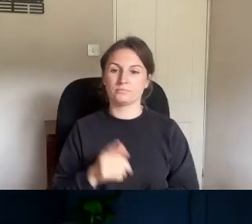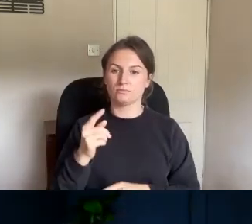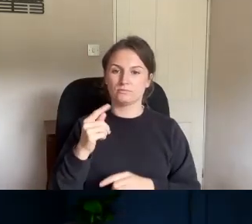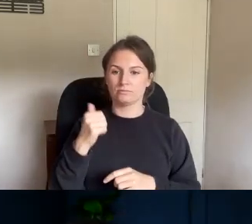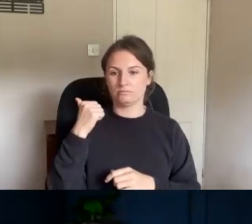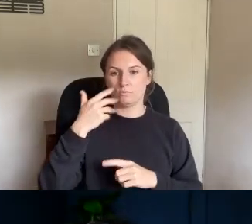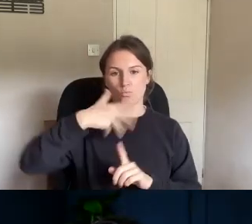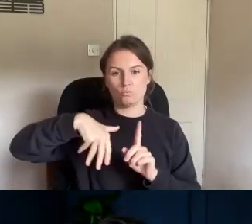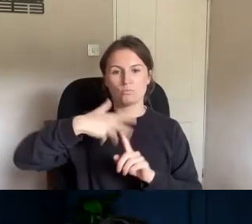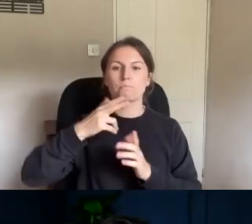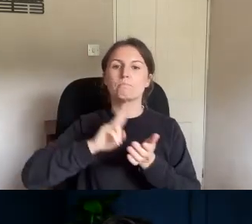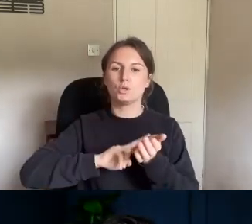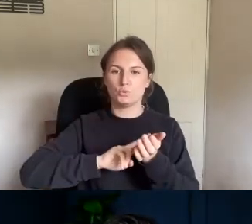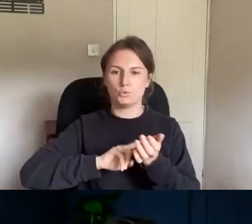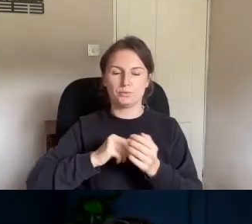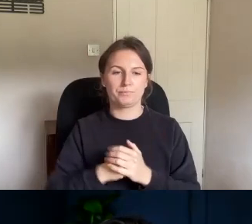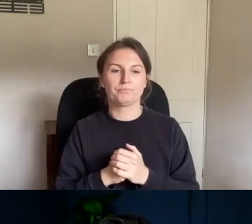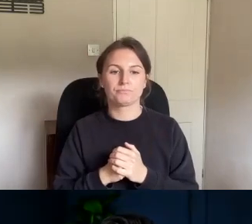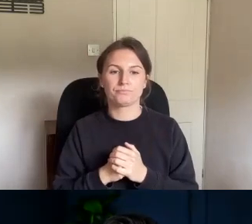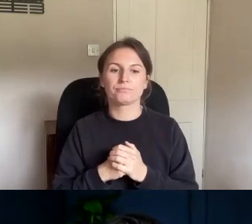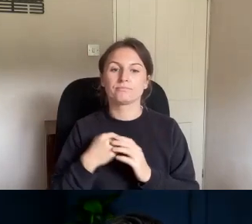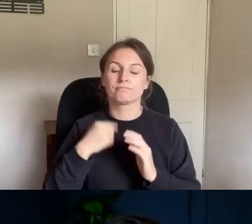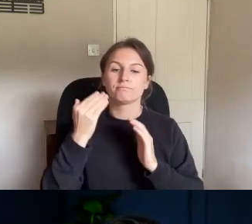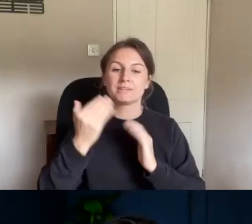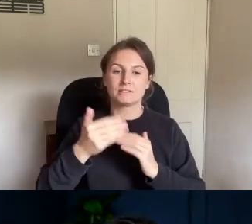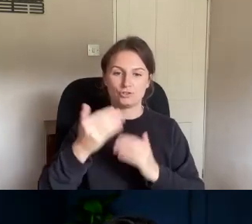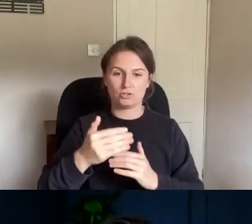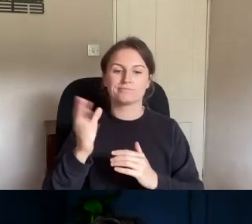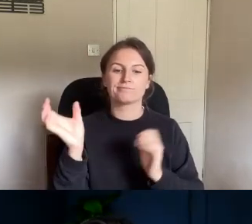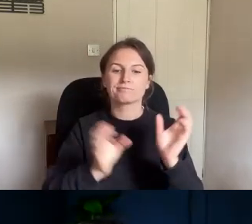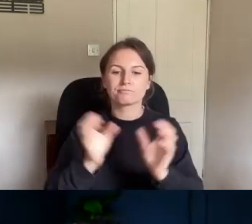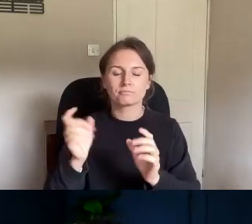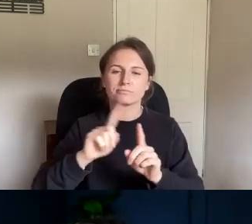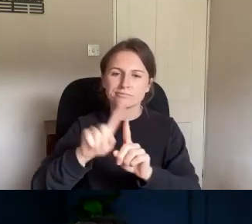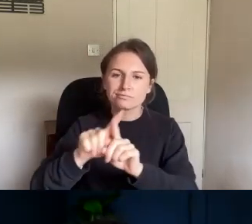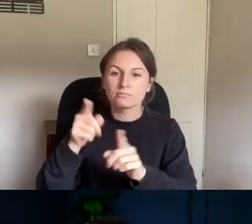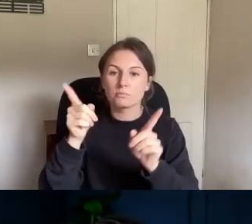The session we're going to have today, we're going to have different people from the Digital Cultural Awards team,